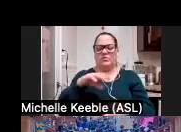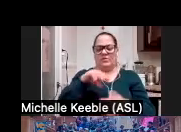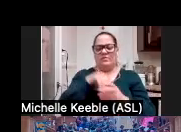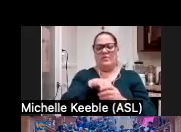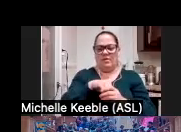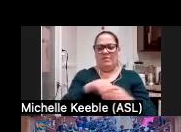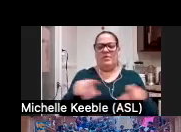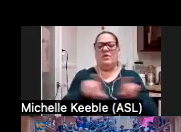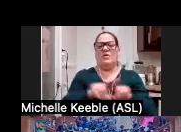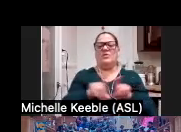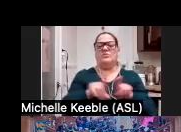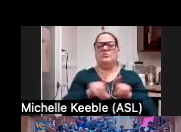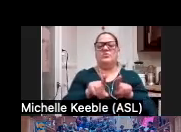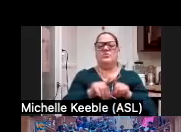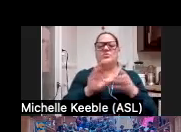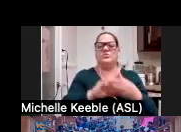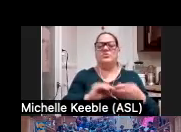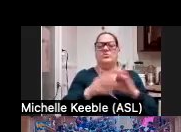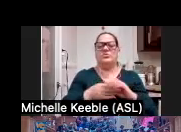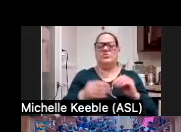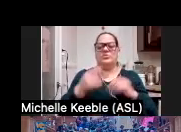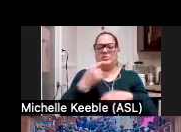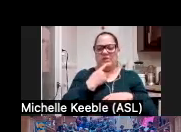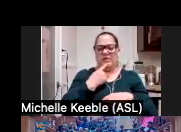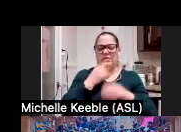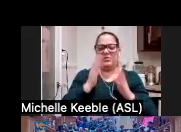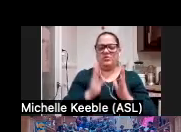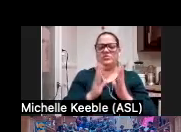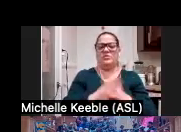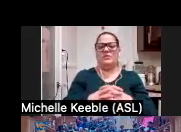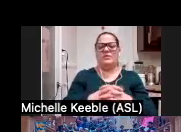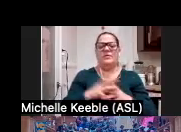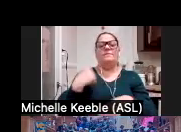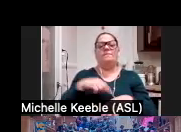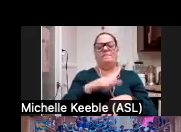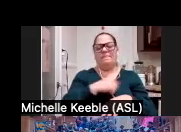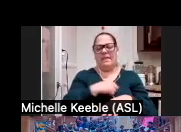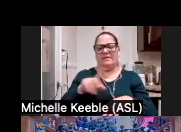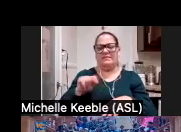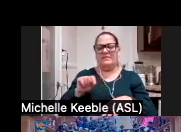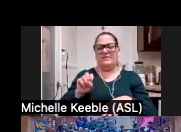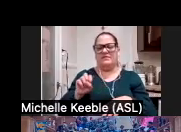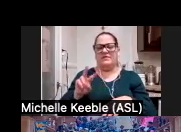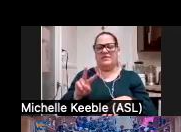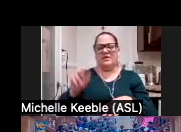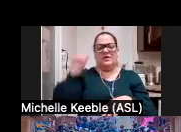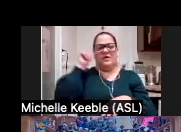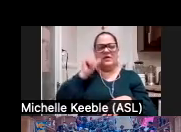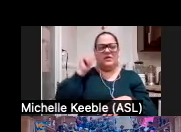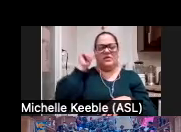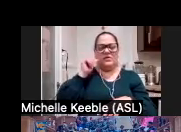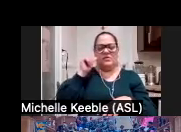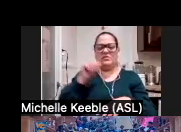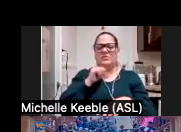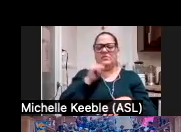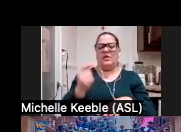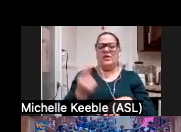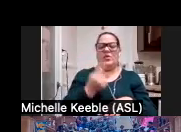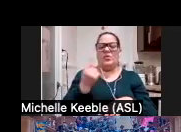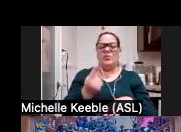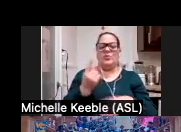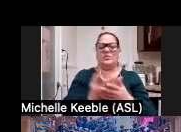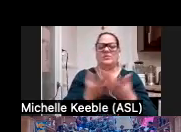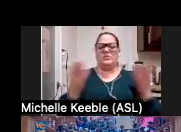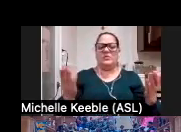curators. Um, we do have televisions, so audios, um, not just artifacts. But as you guys seen,